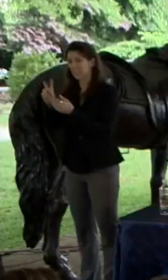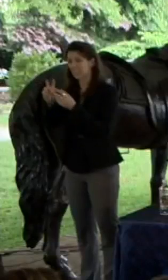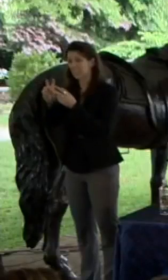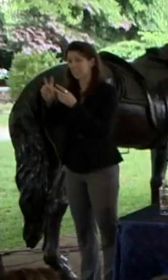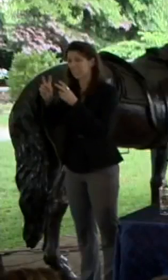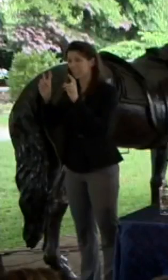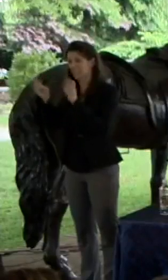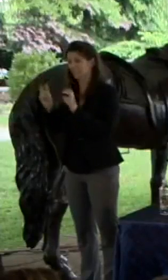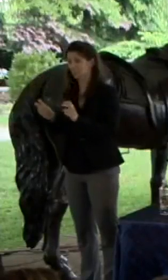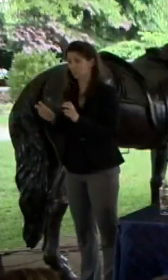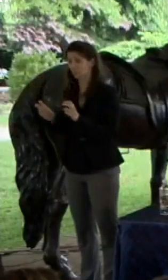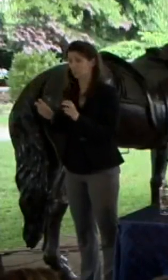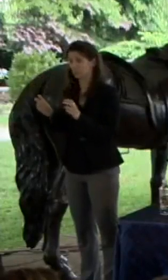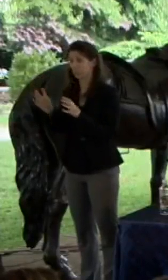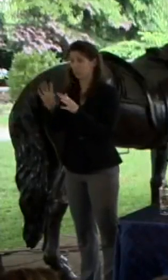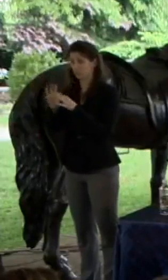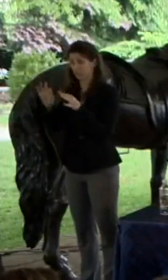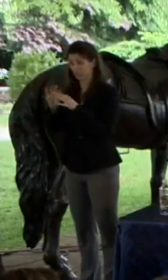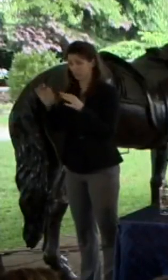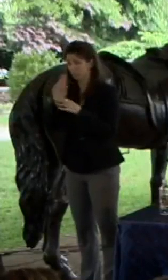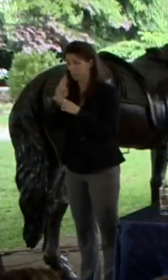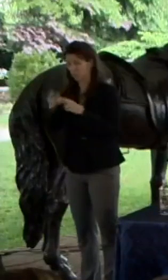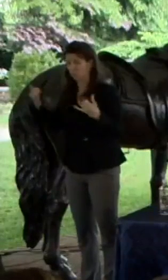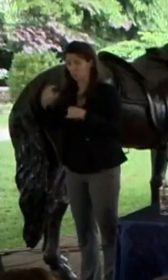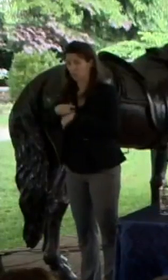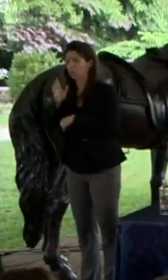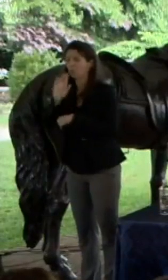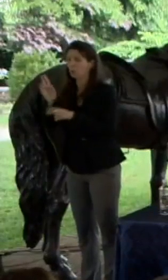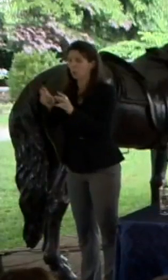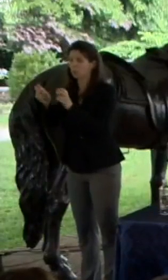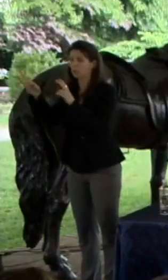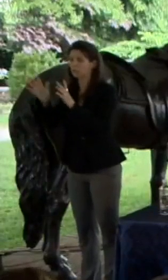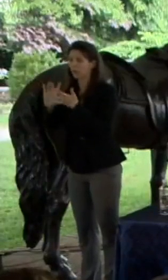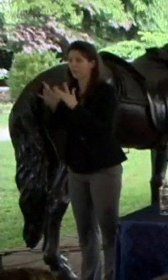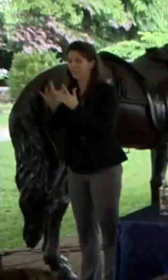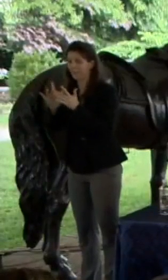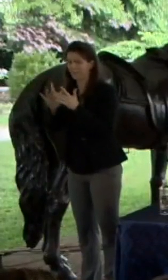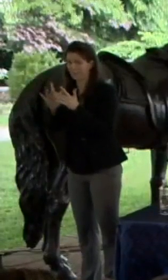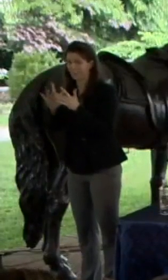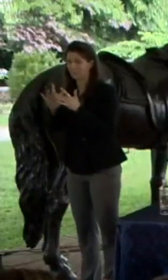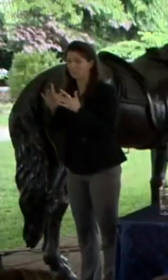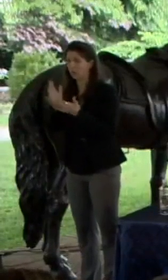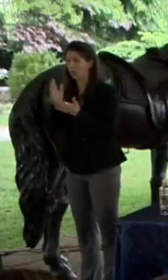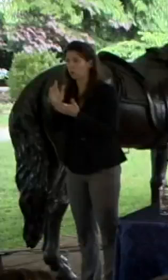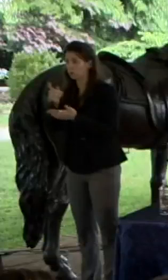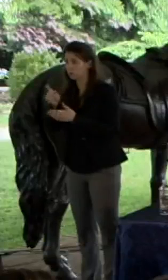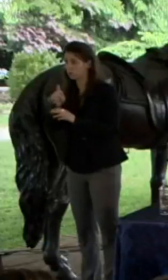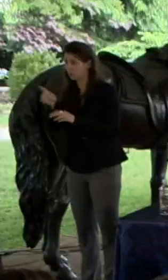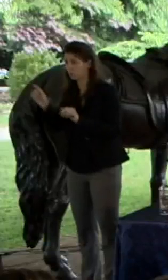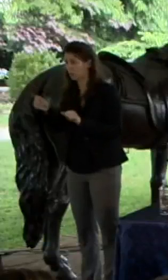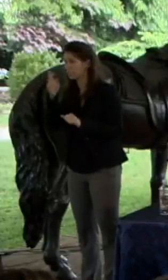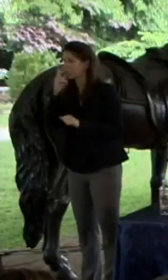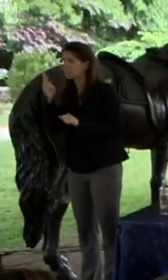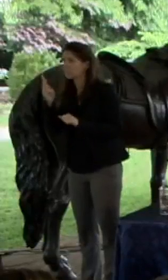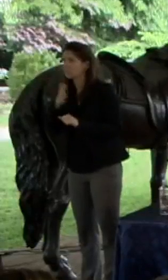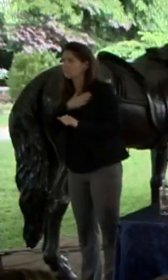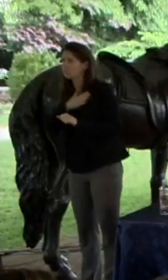WILL ALSO HAVE ALL OF THE ISSUES THAT HAVE BEEN RAISED BEFORE THE